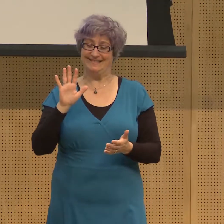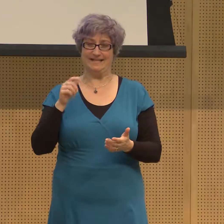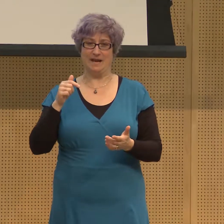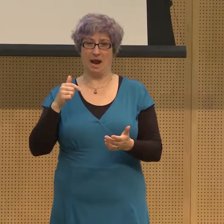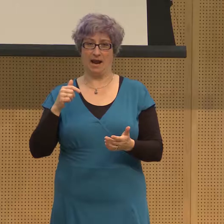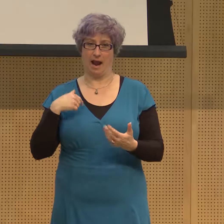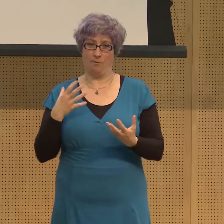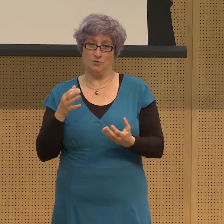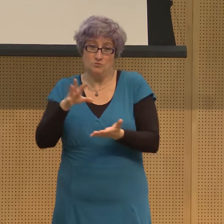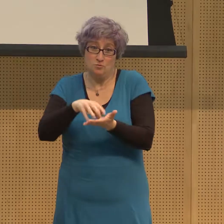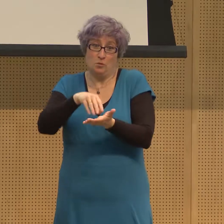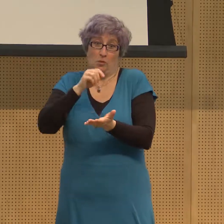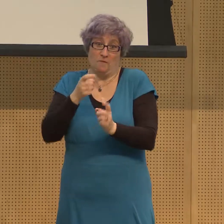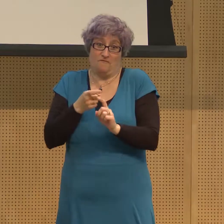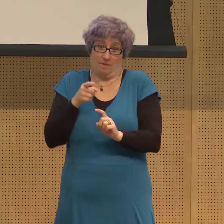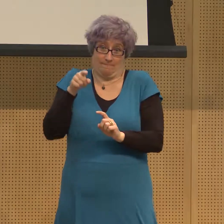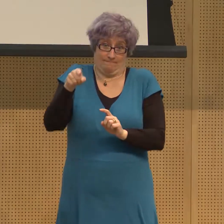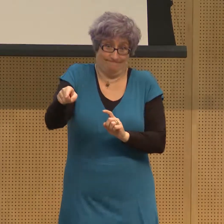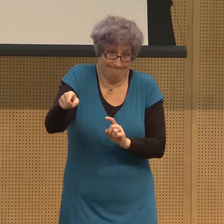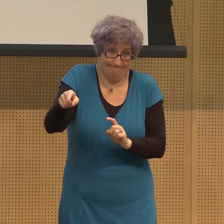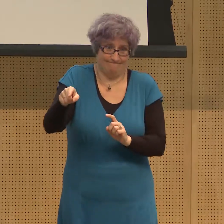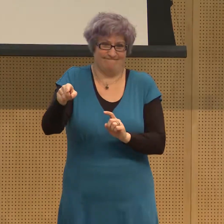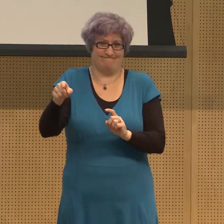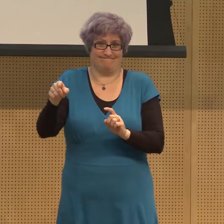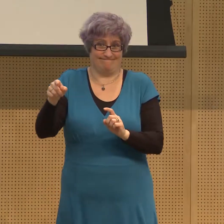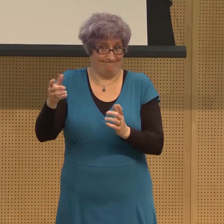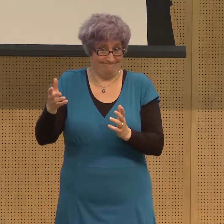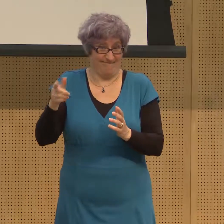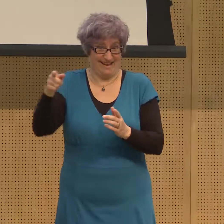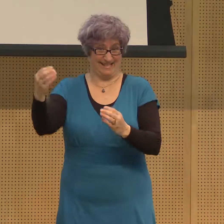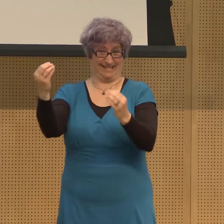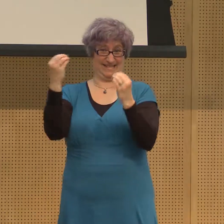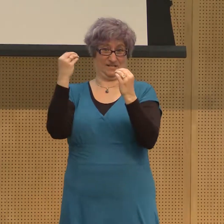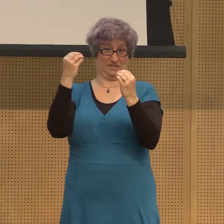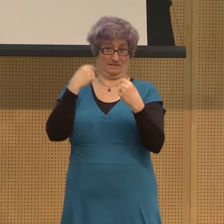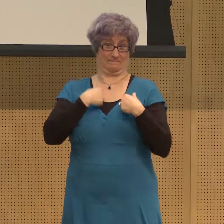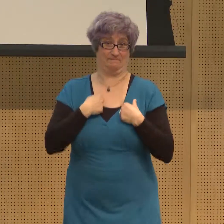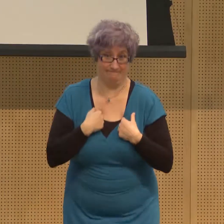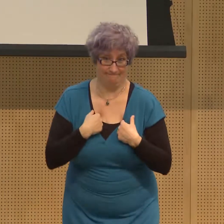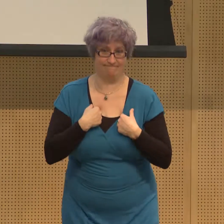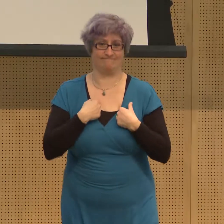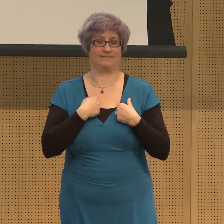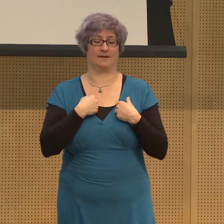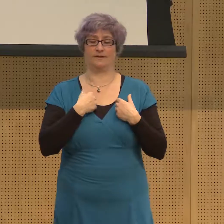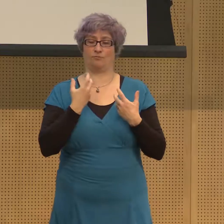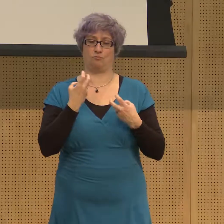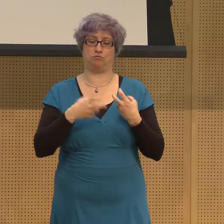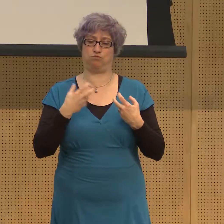which wasn't what I wanted. I wanted to actually learn from them and be taught,